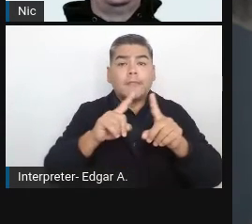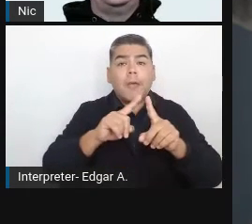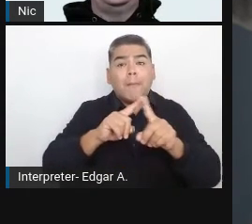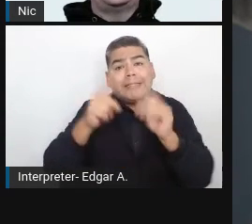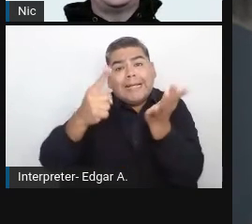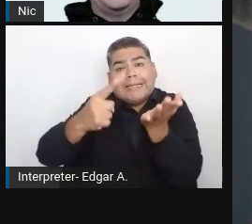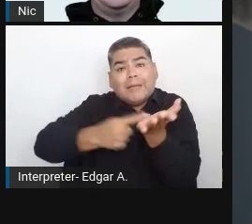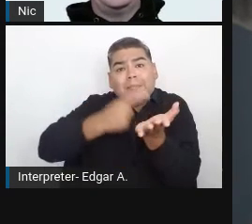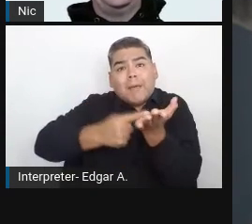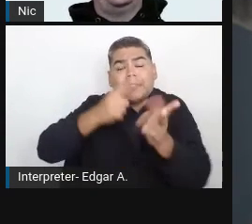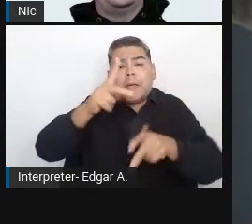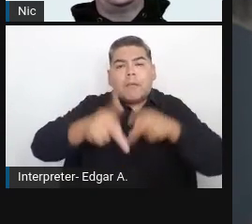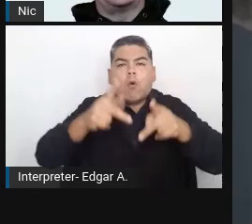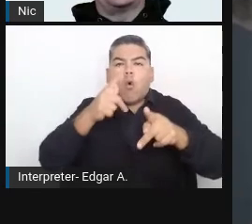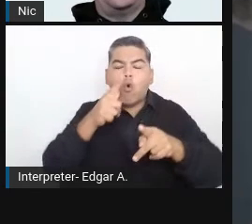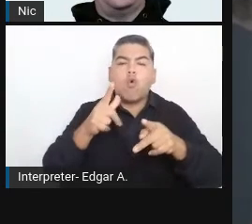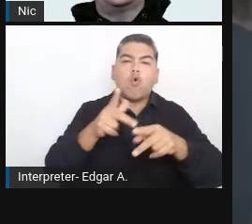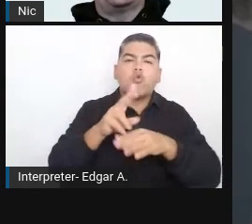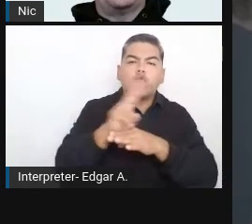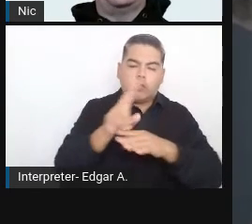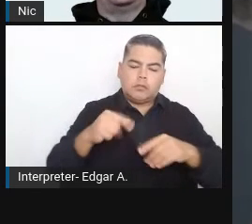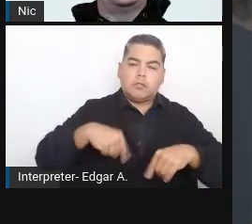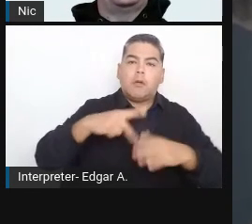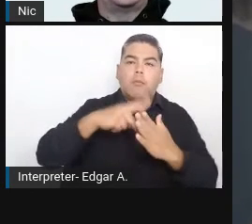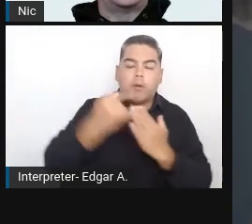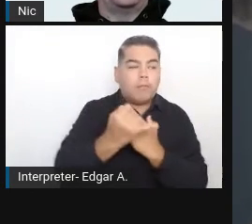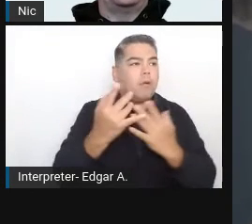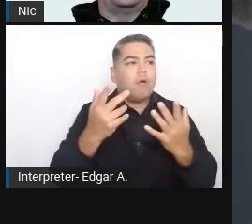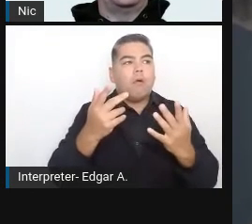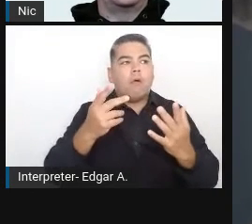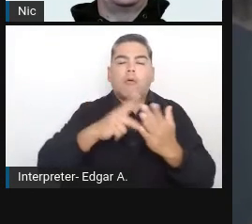We use tech in ways that cause problems for disabled folks.